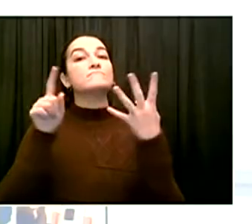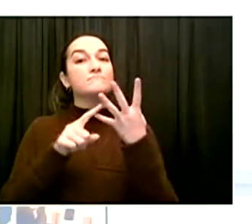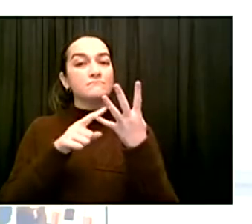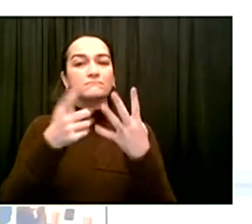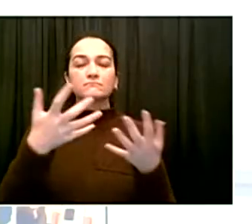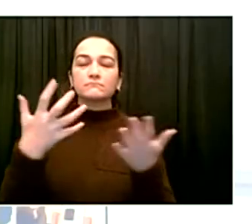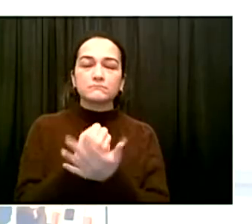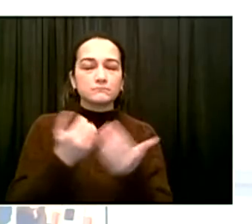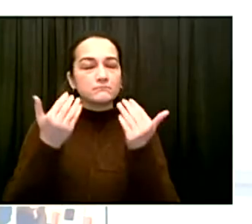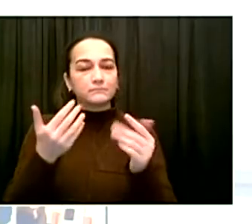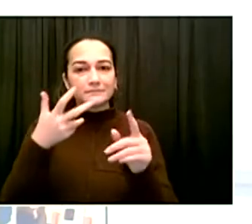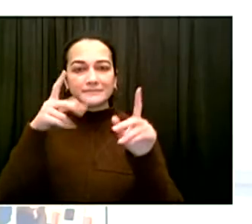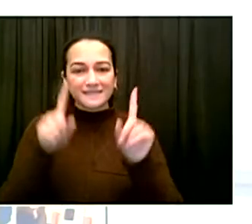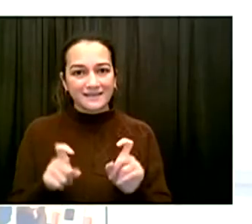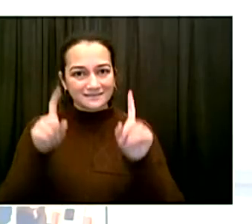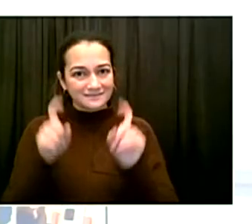TESTED. FINALLY, I KNOW EVERYONE IS